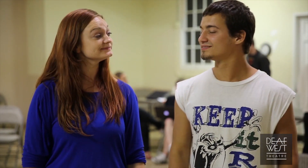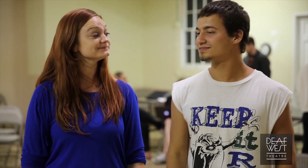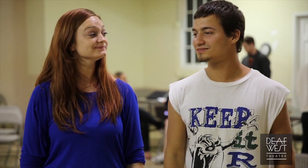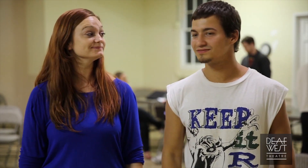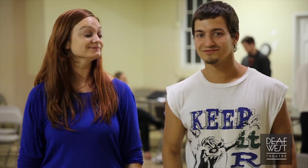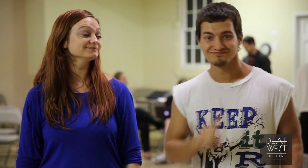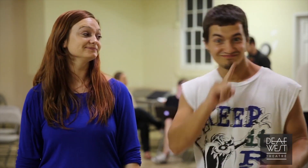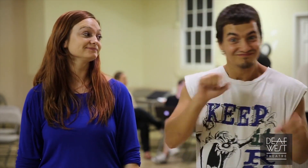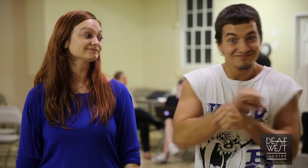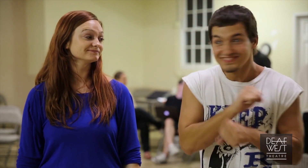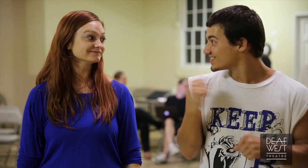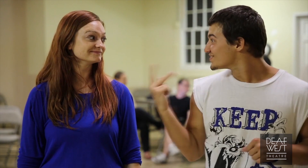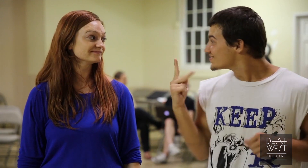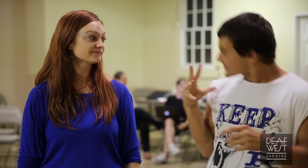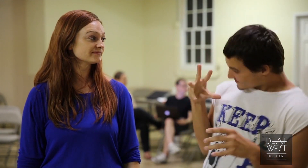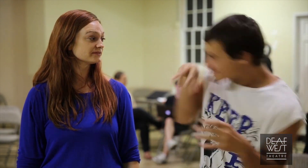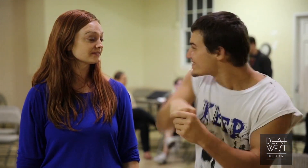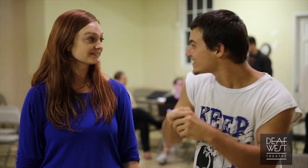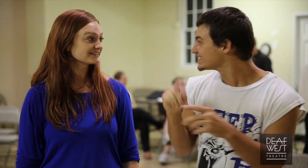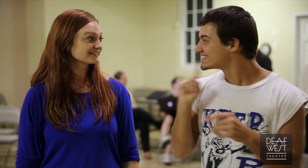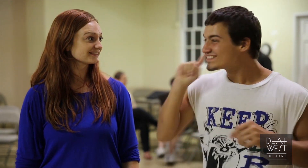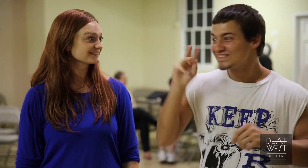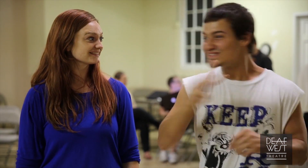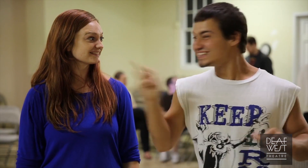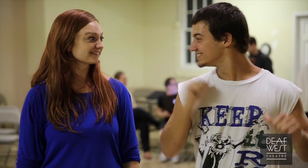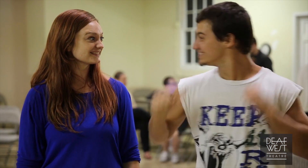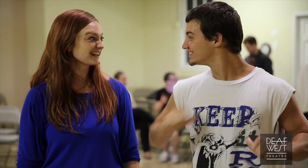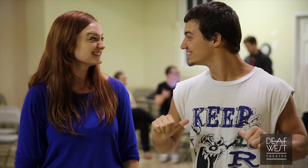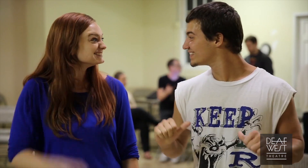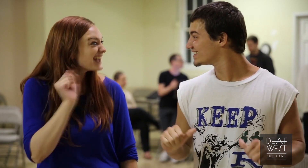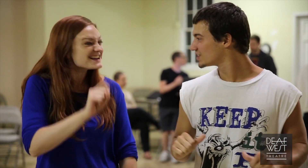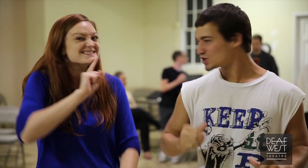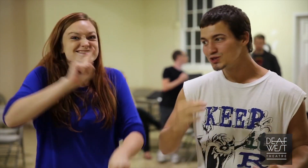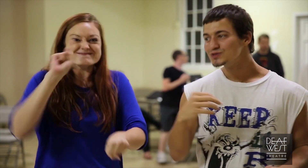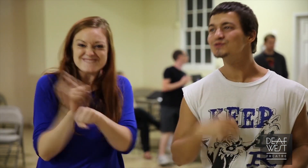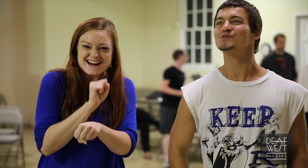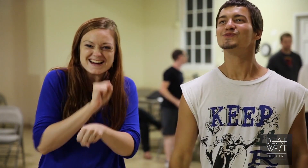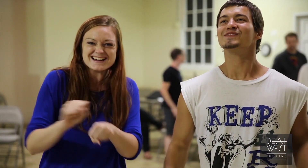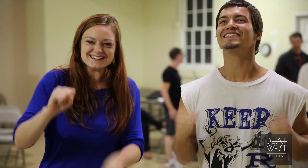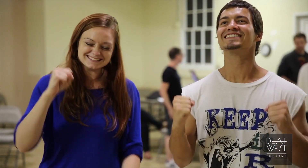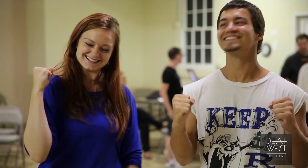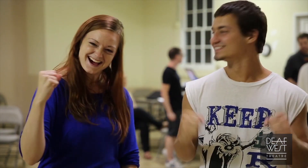Hey! True Biz we are involved with Deaf West's theater production!!!! Yea, true biz! P lease come and watch us!